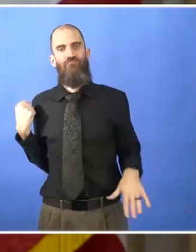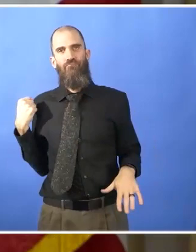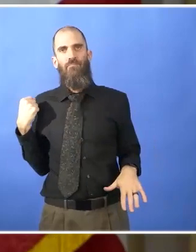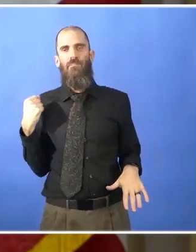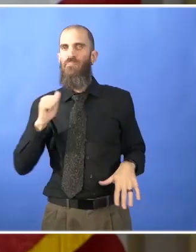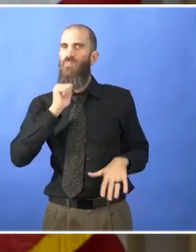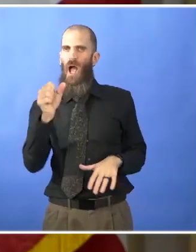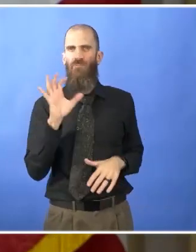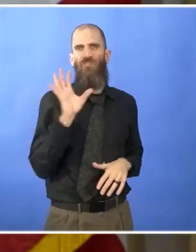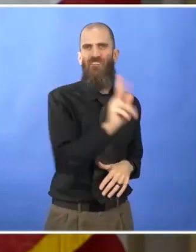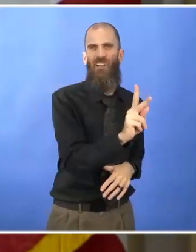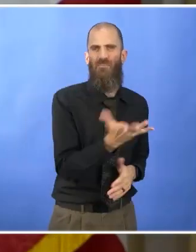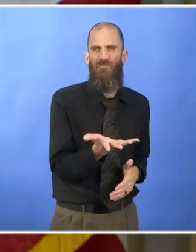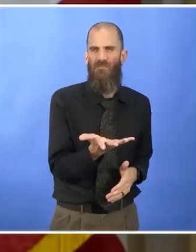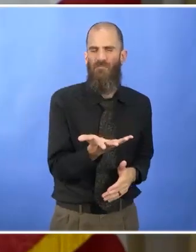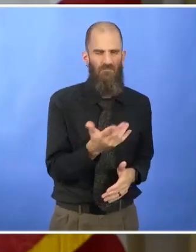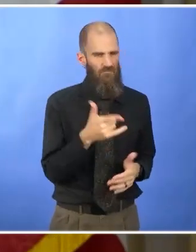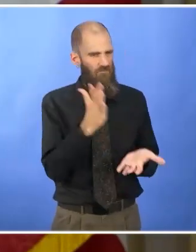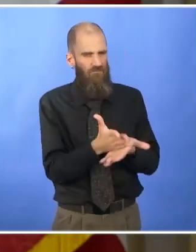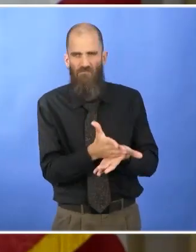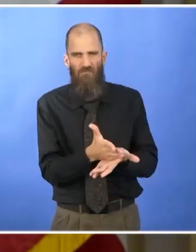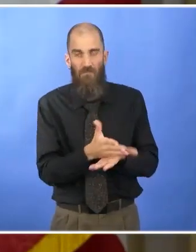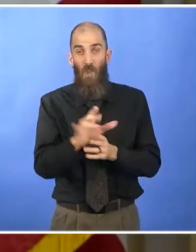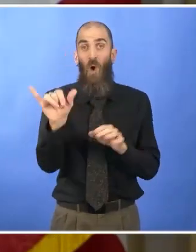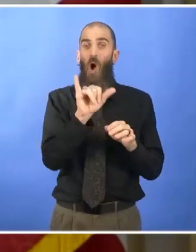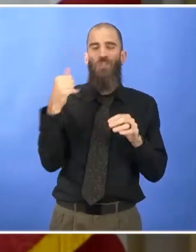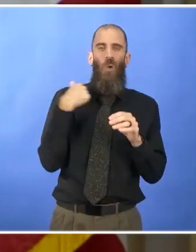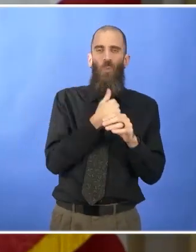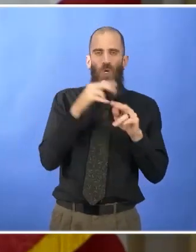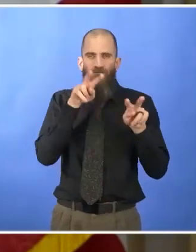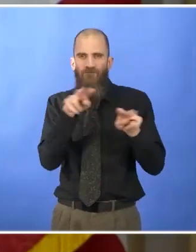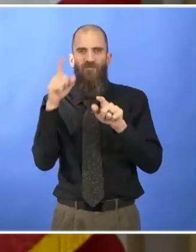JUST AND REASONABLE. EVERY OF THESE STEPS IS